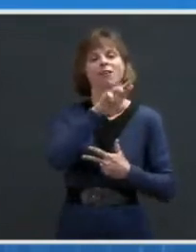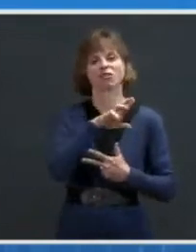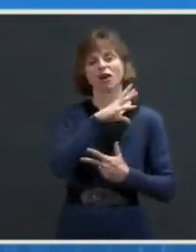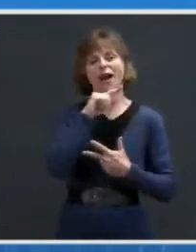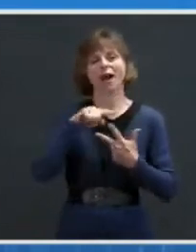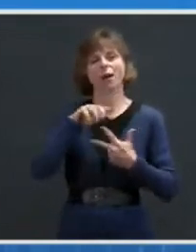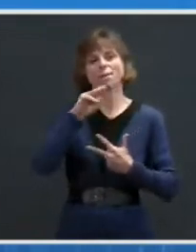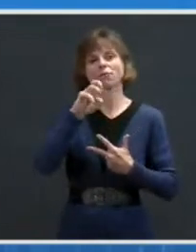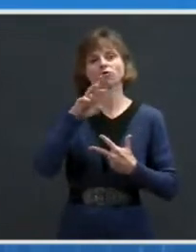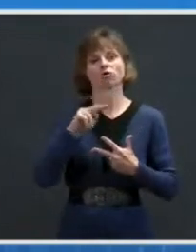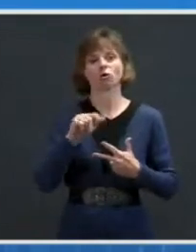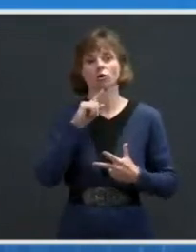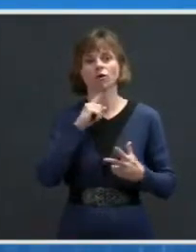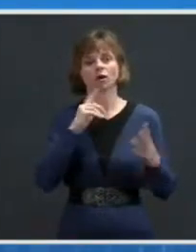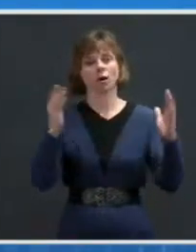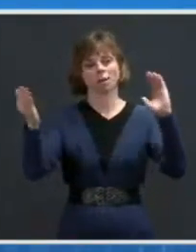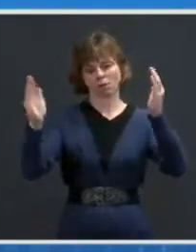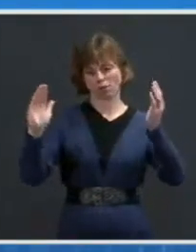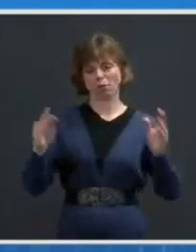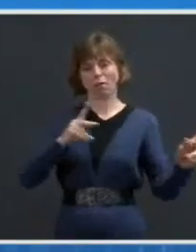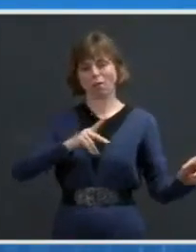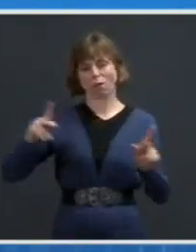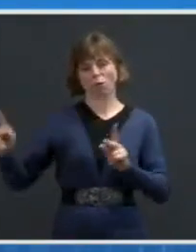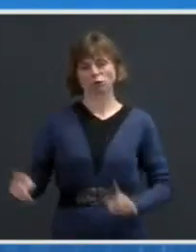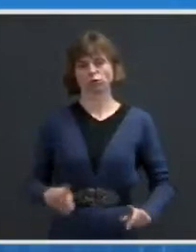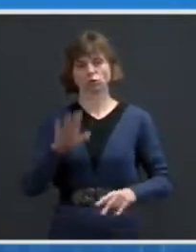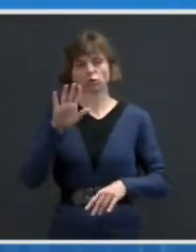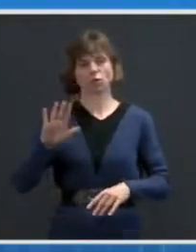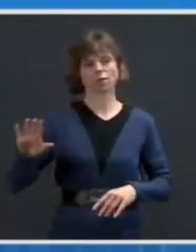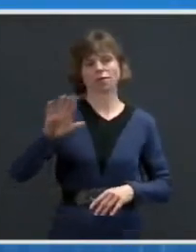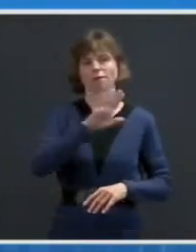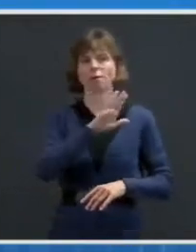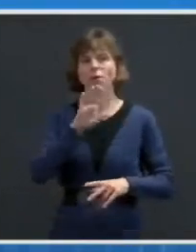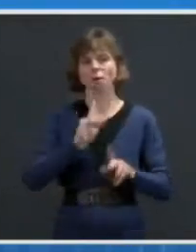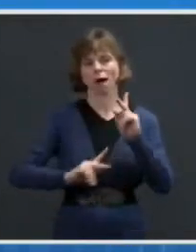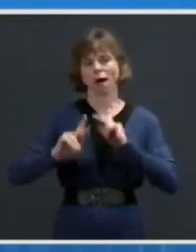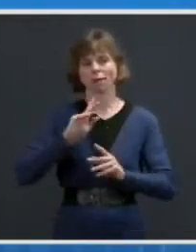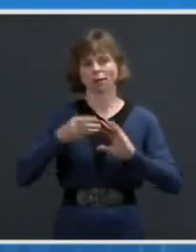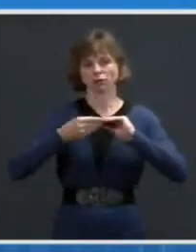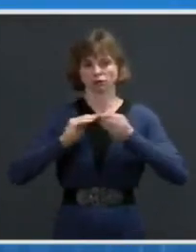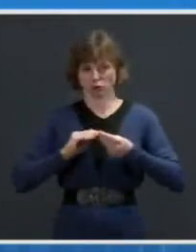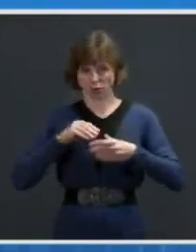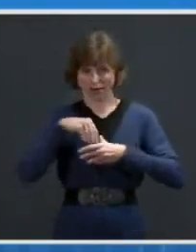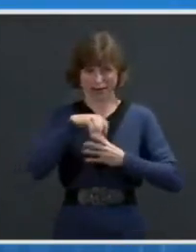VACCINE THE SAME WAY WE ALLOCATE THE PFIZER AND MODERNA